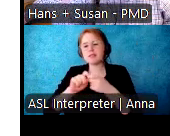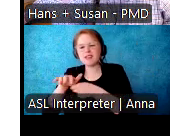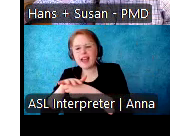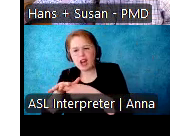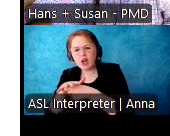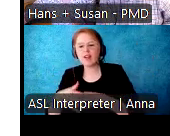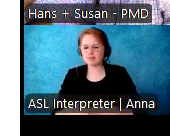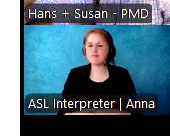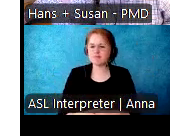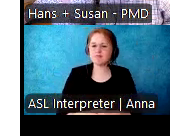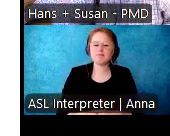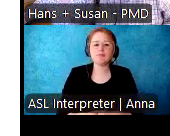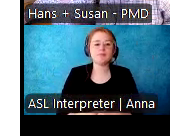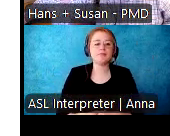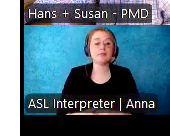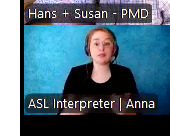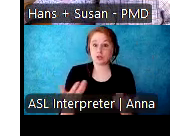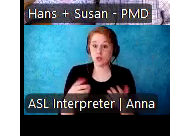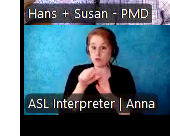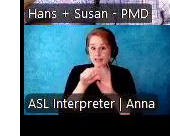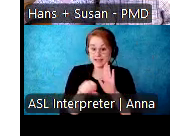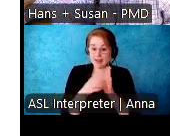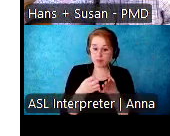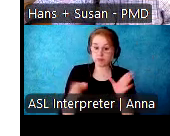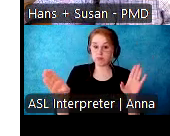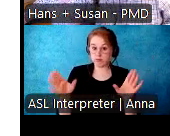That said, with our statewide coverage with health equity in mind,